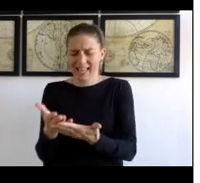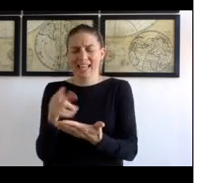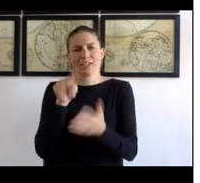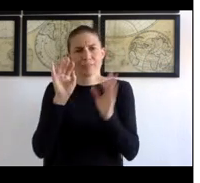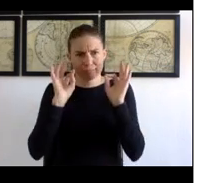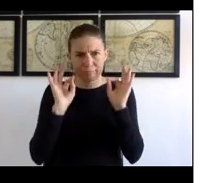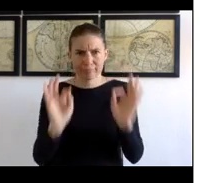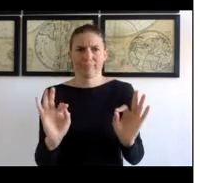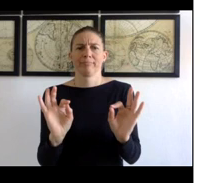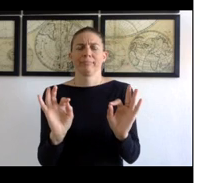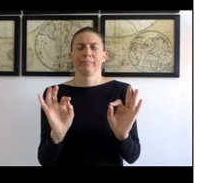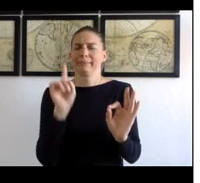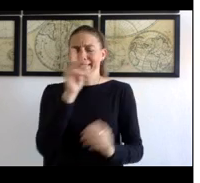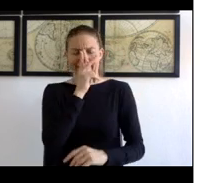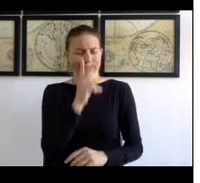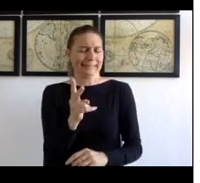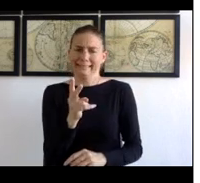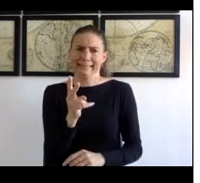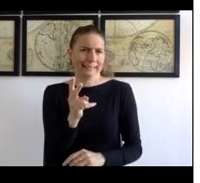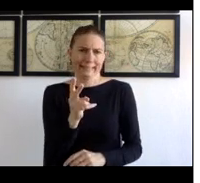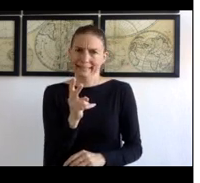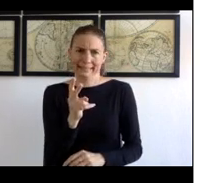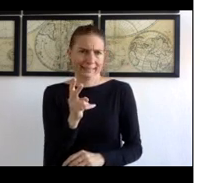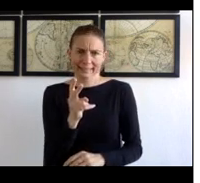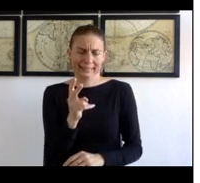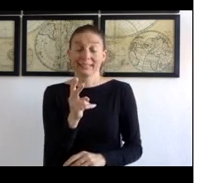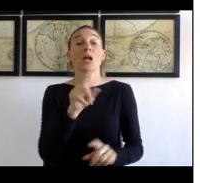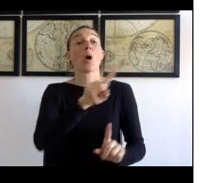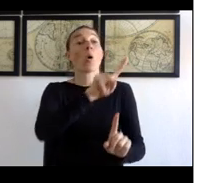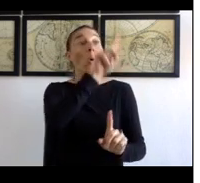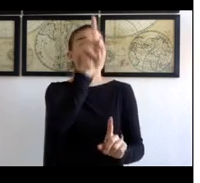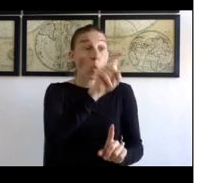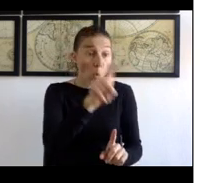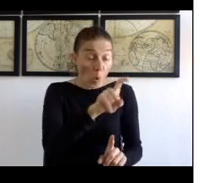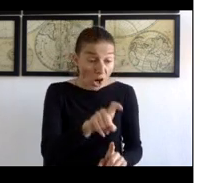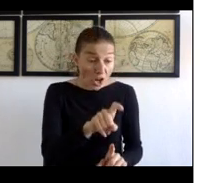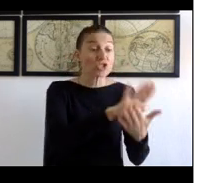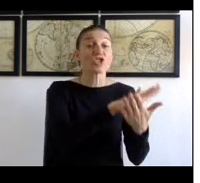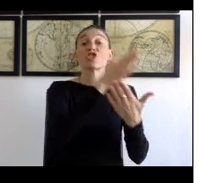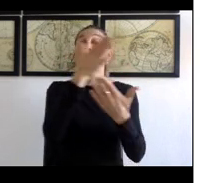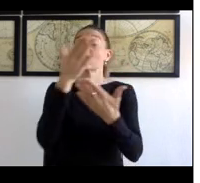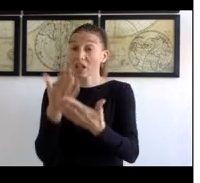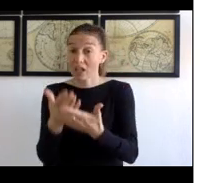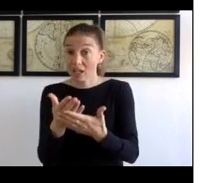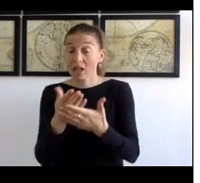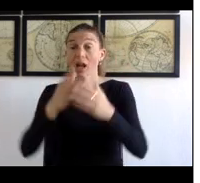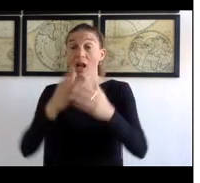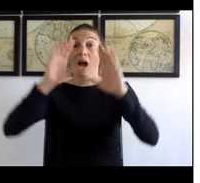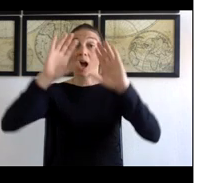to make sure the response categories and all questions are well translated